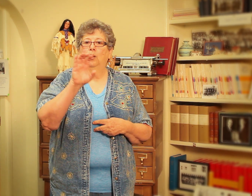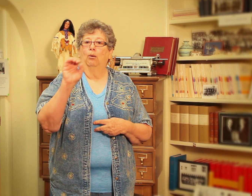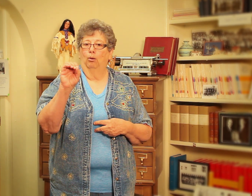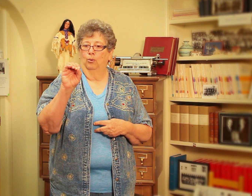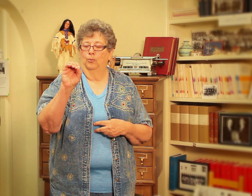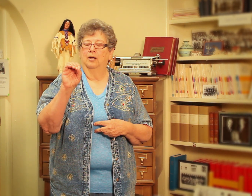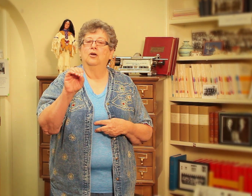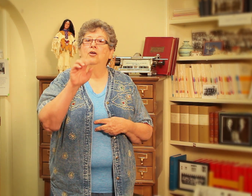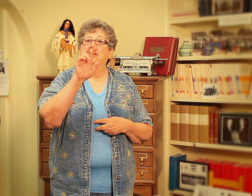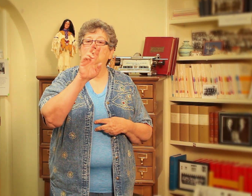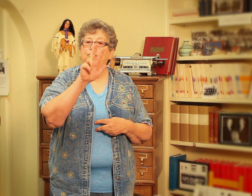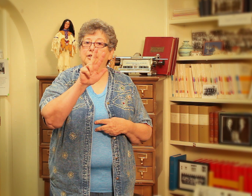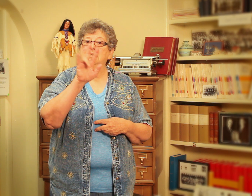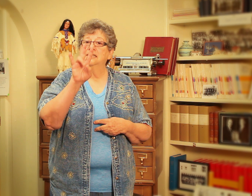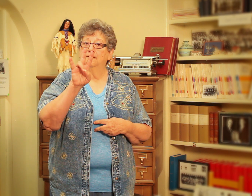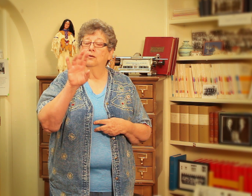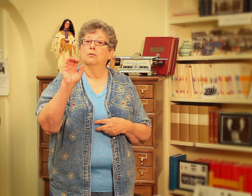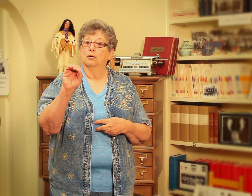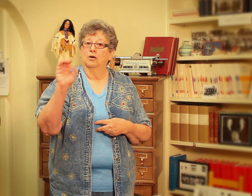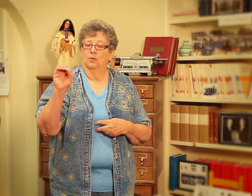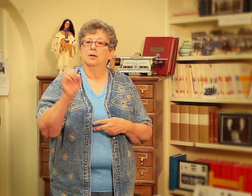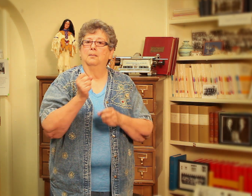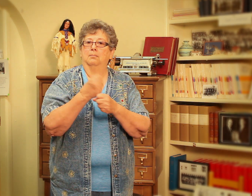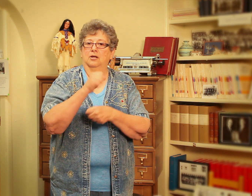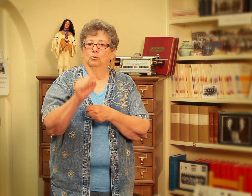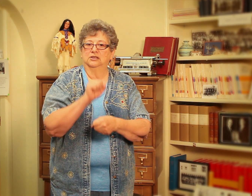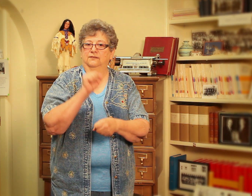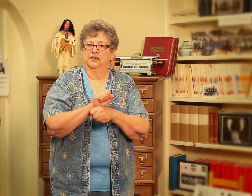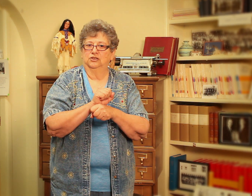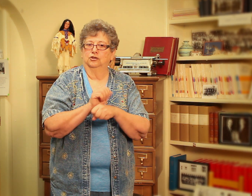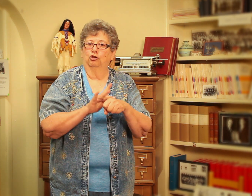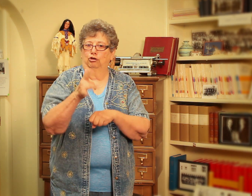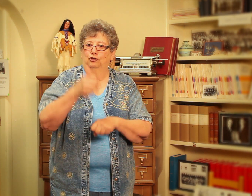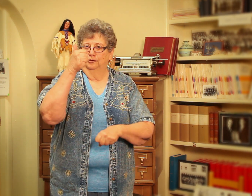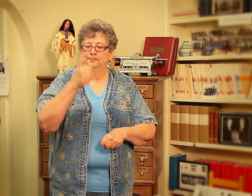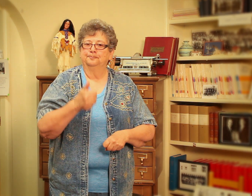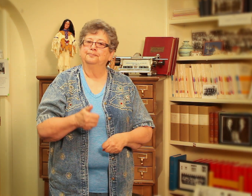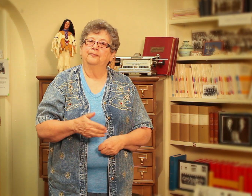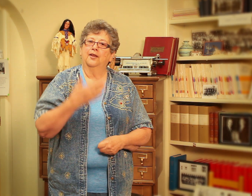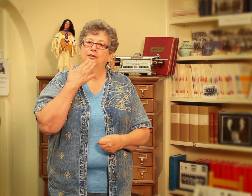at 770-3700 and make a reservation prior to your visit.